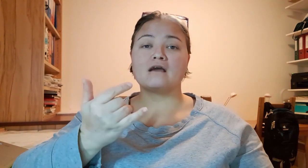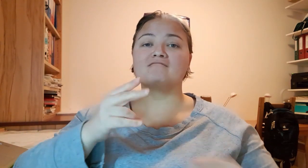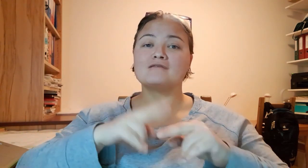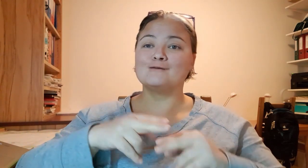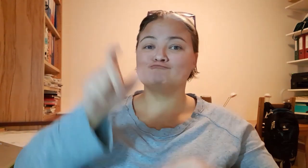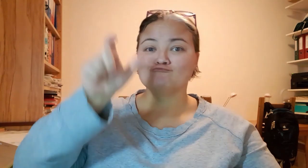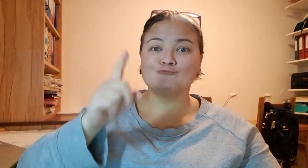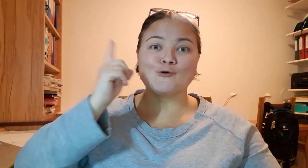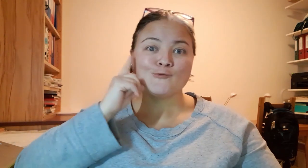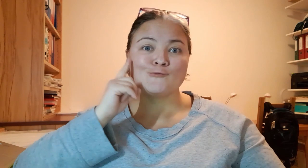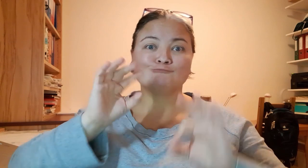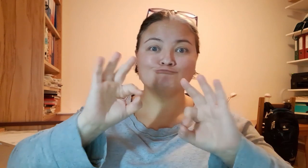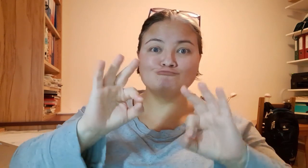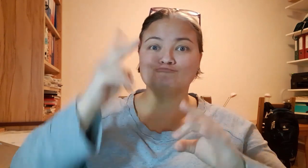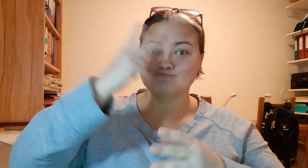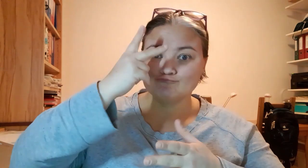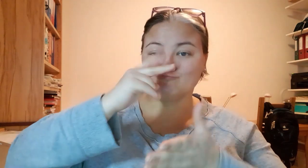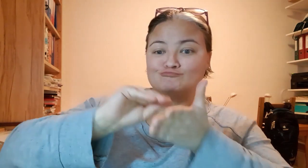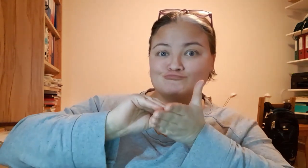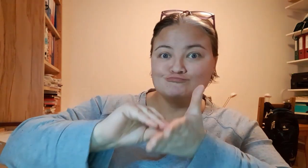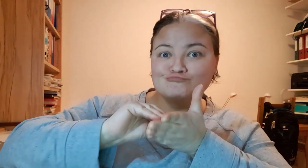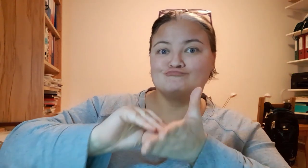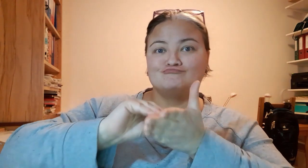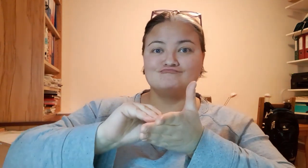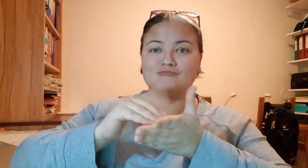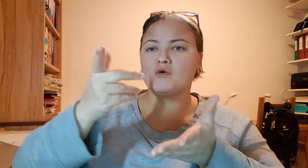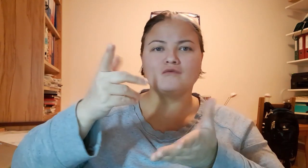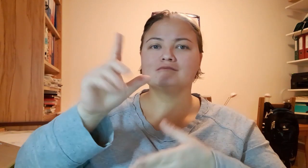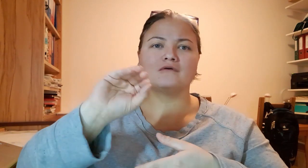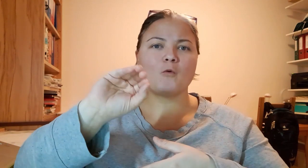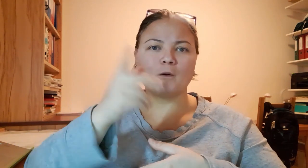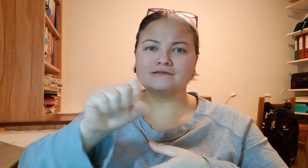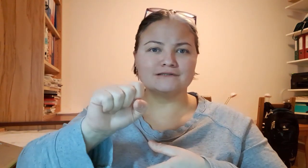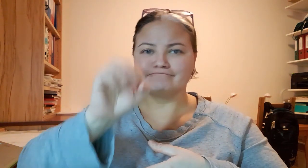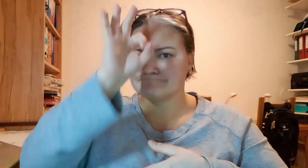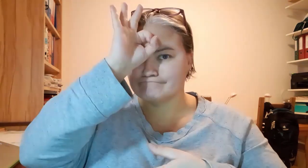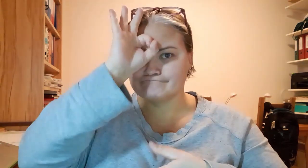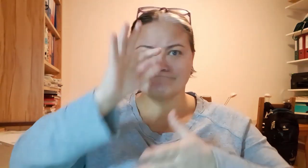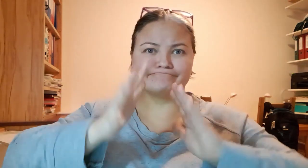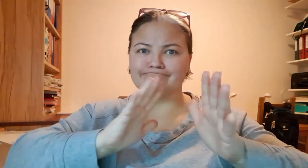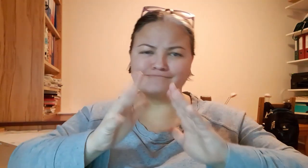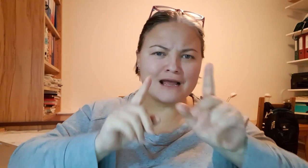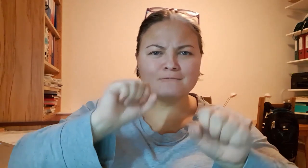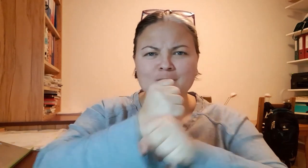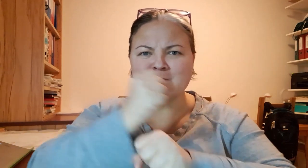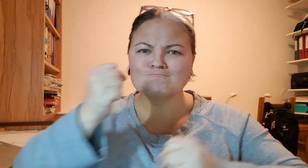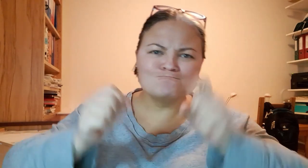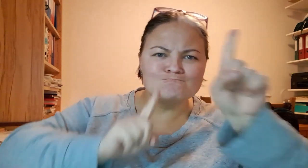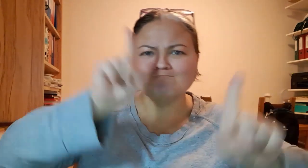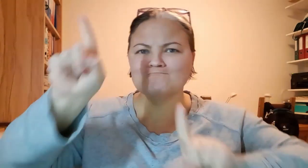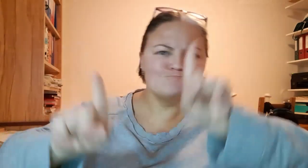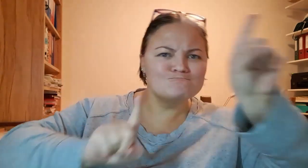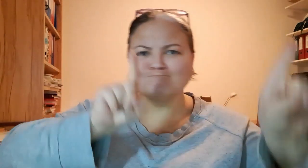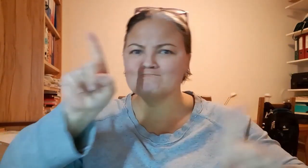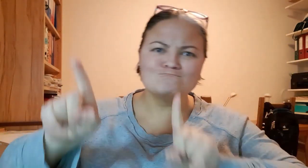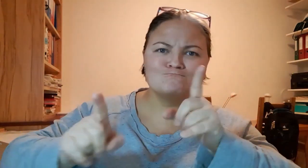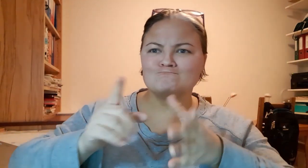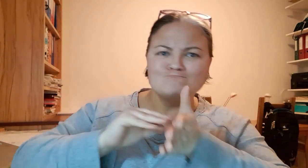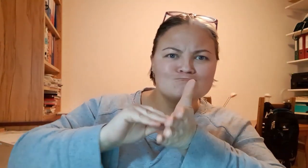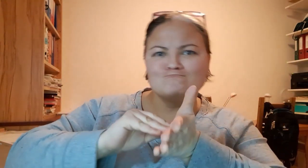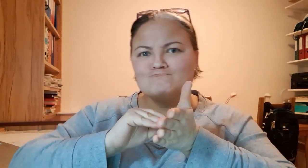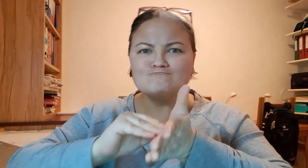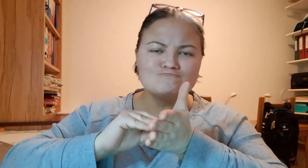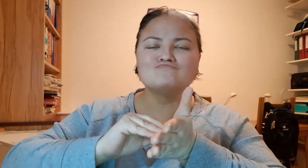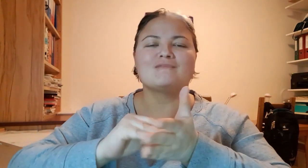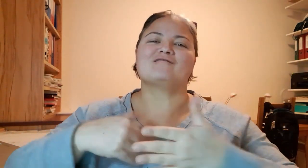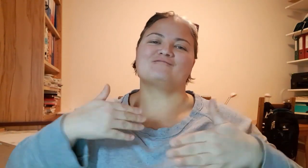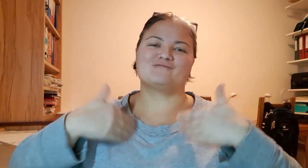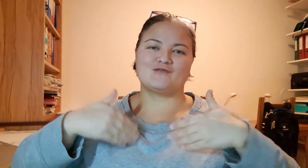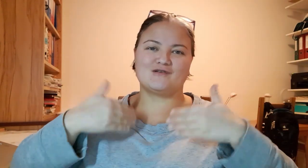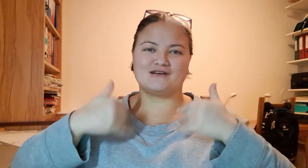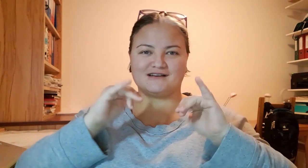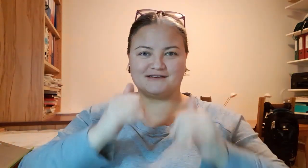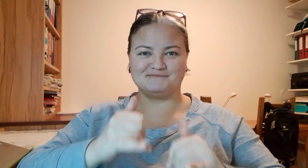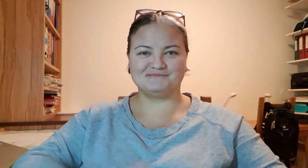But if the person doesn´t know ÖGS but tries to write back and forth and gestures to me. That makes me happy.